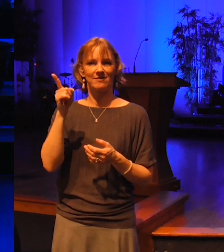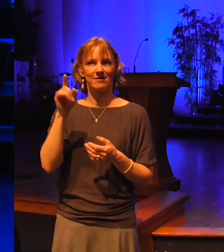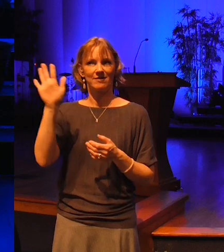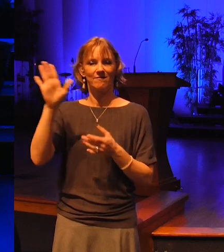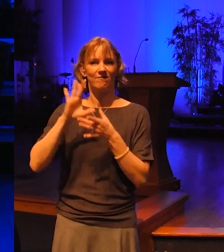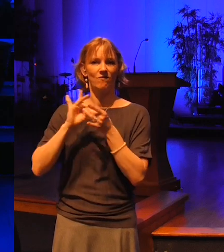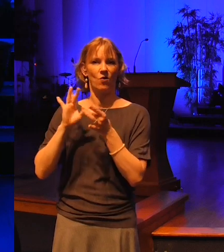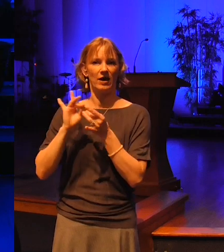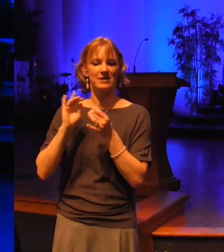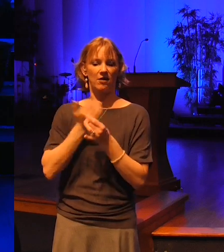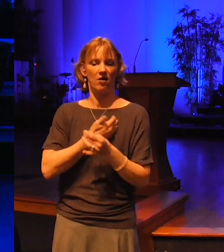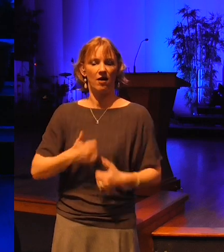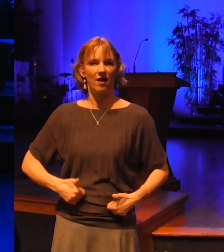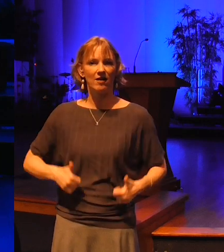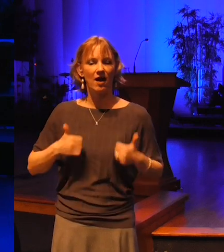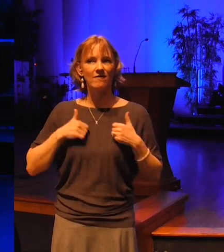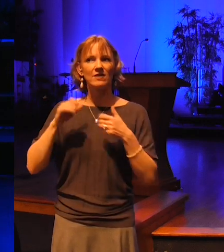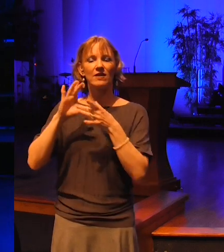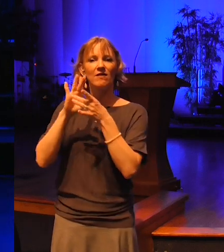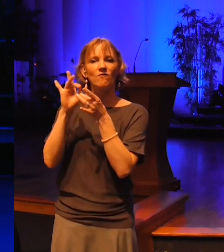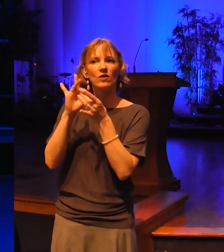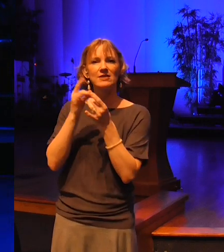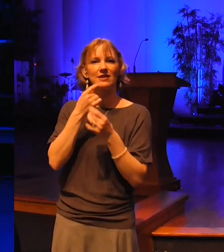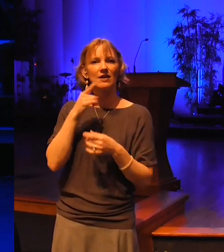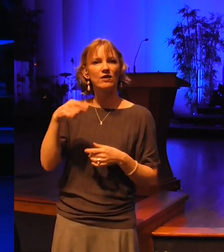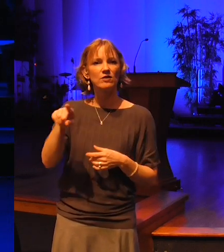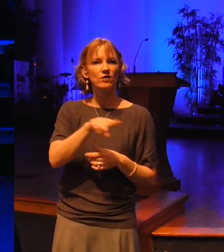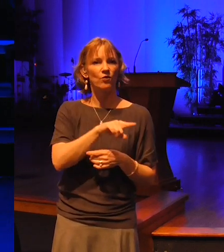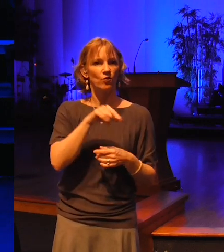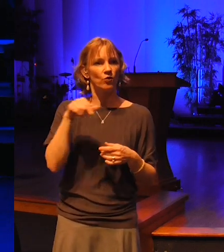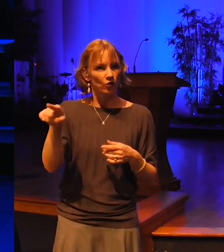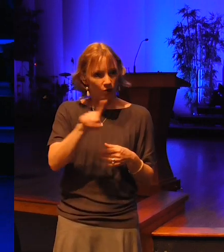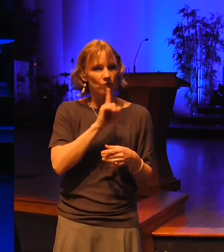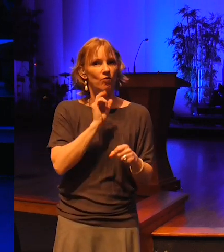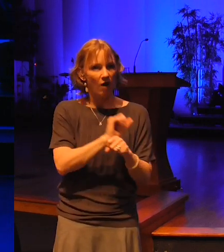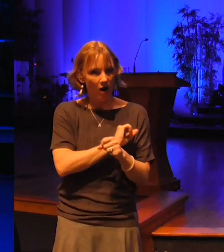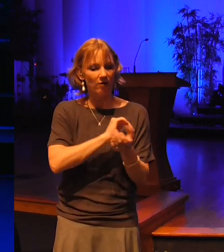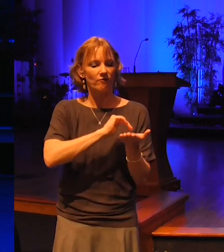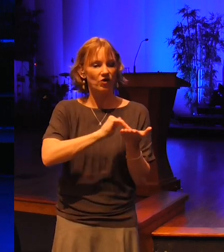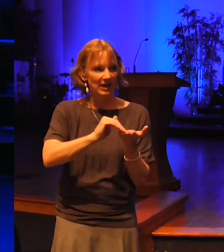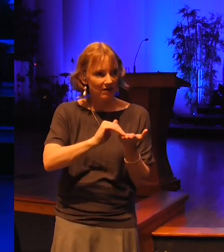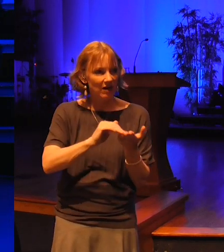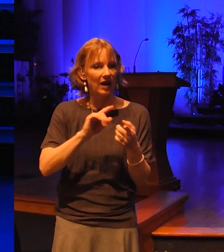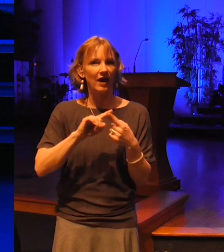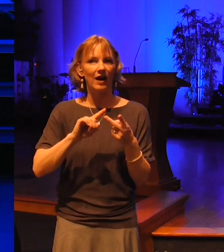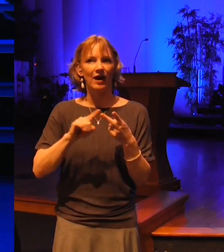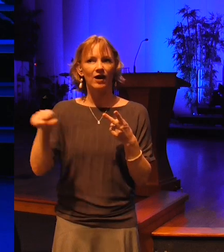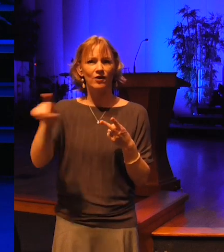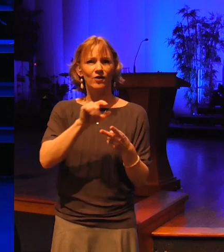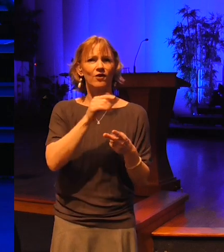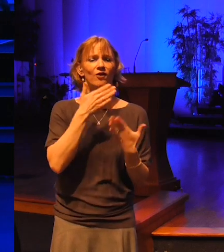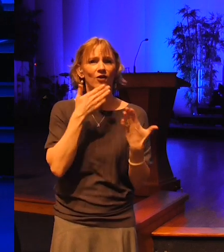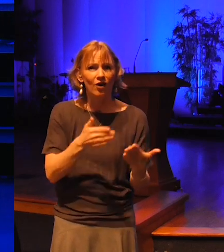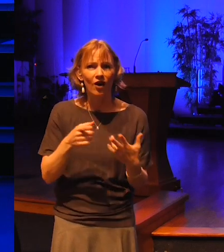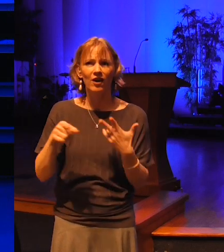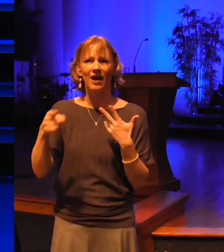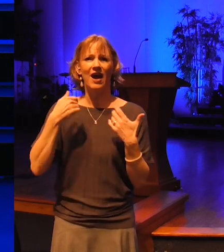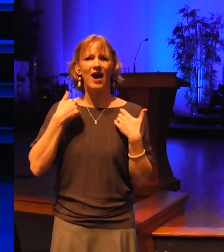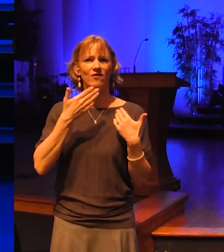that voice that tells you how forgiving you are how good you are how well-intentioned you are that